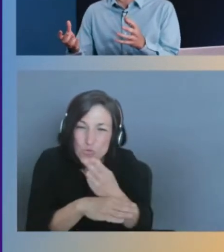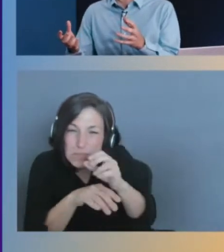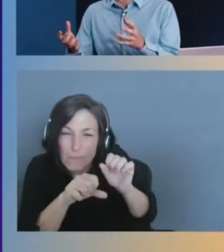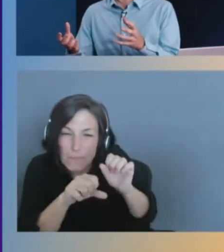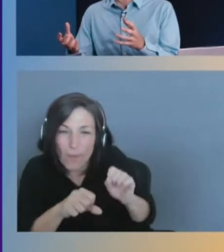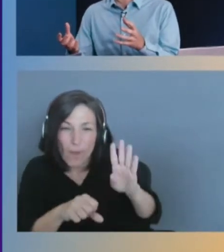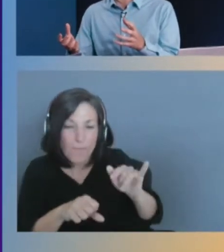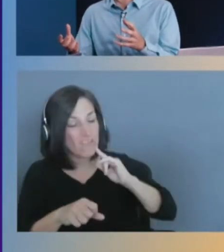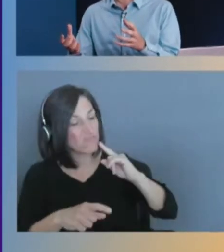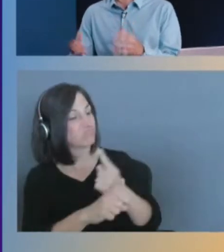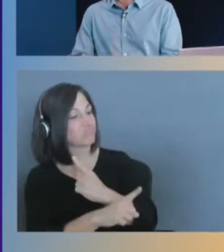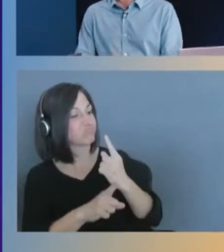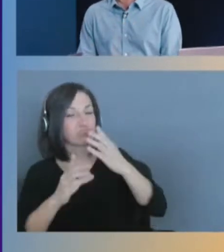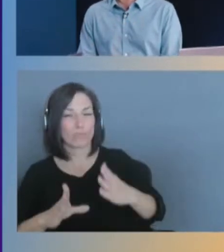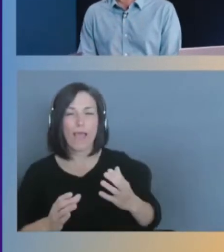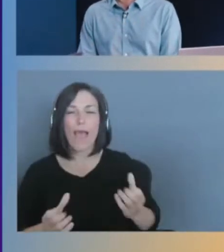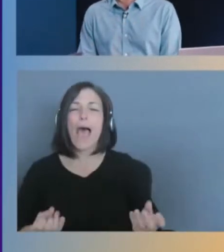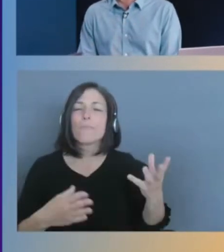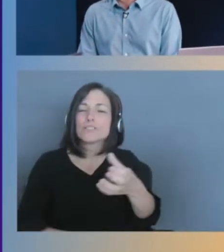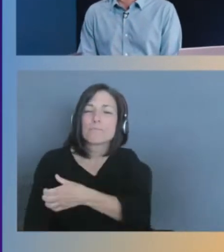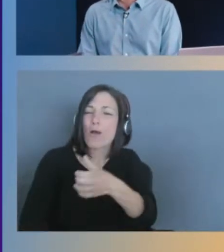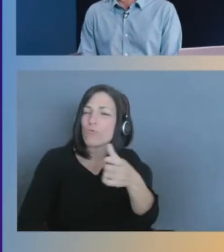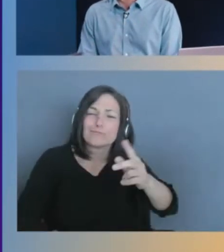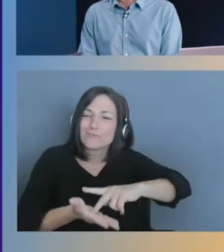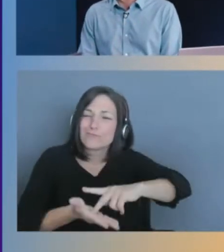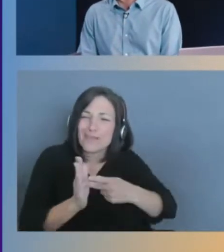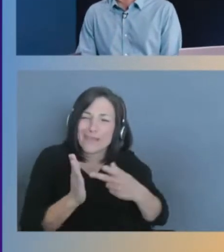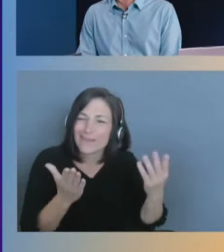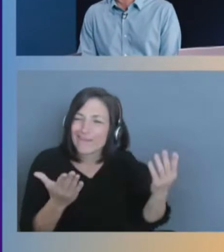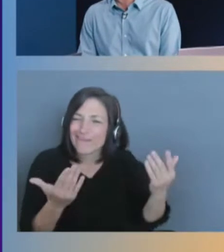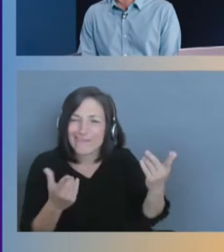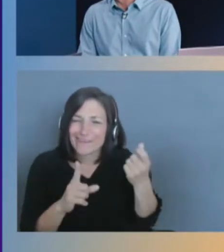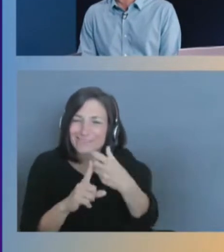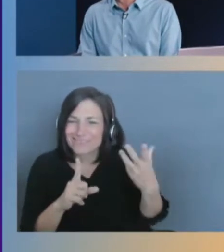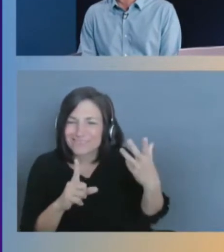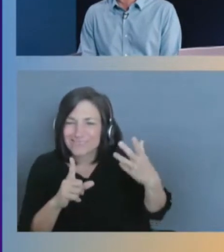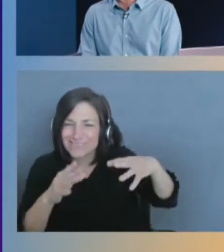that we're actually talking about that's being used here? Do you have a way to quantify that?